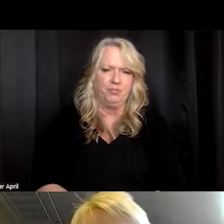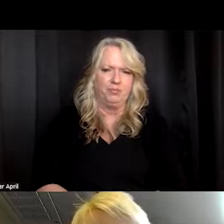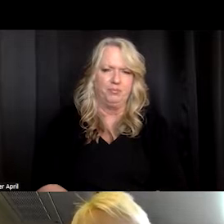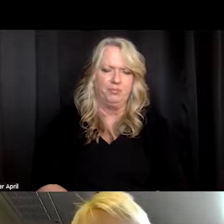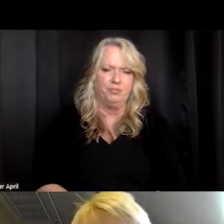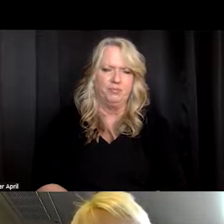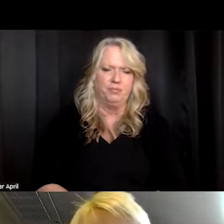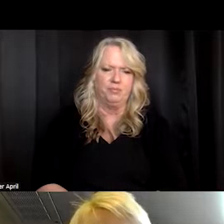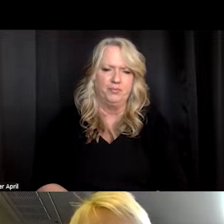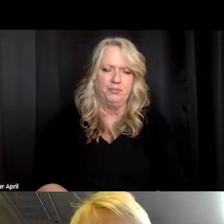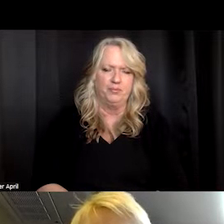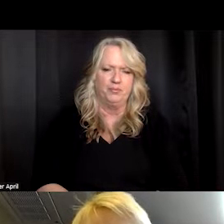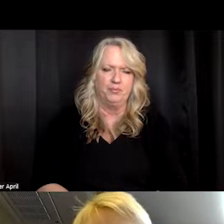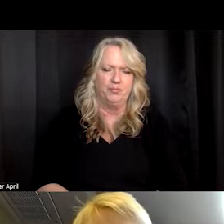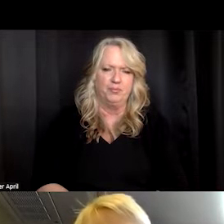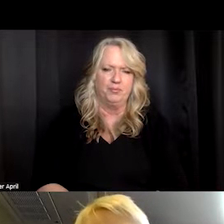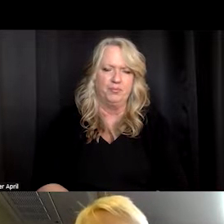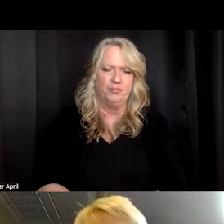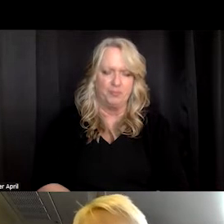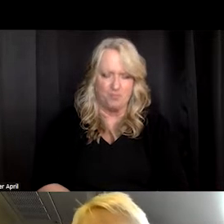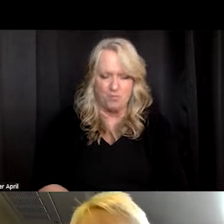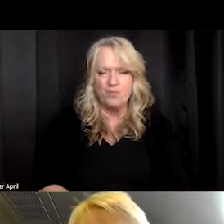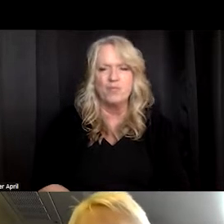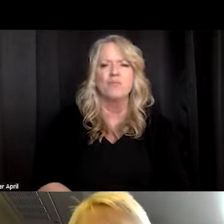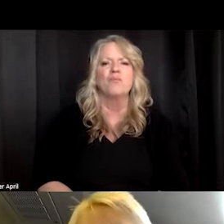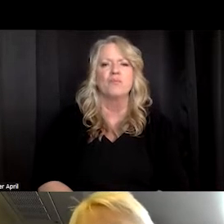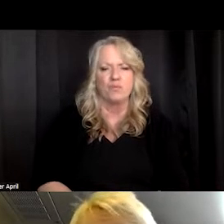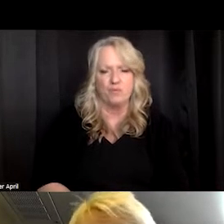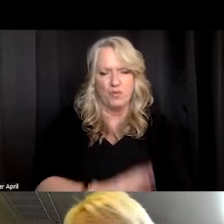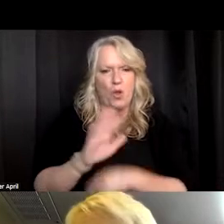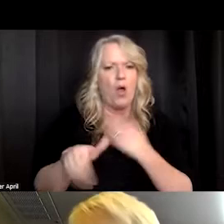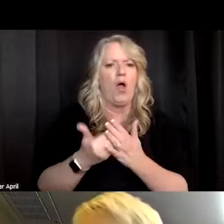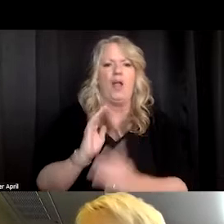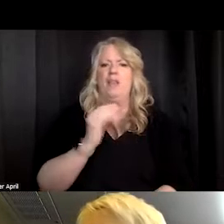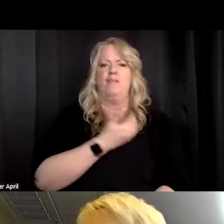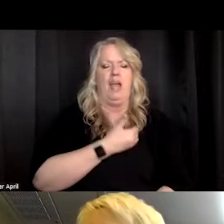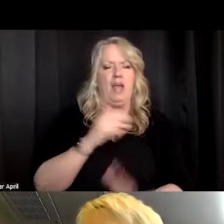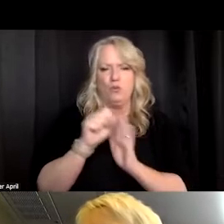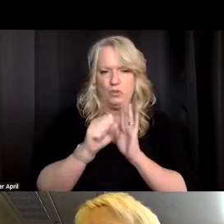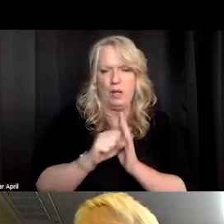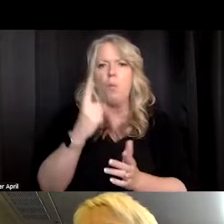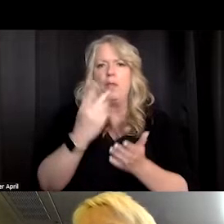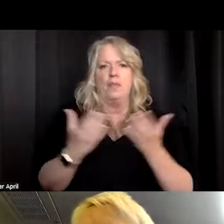NEXT SLIDE.